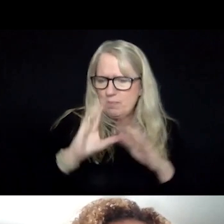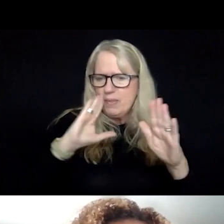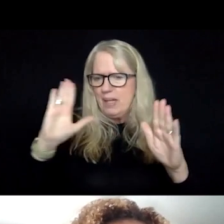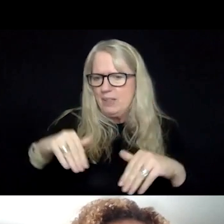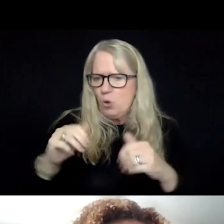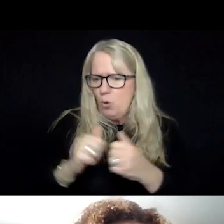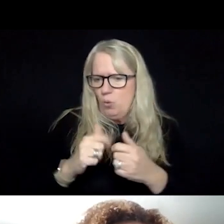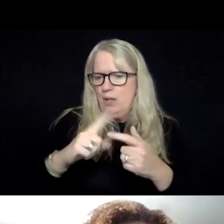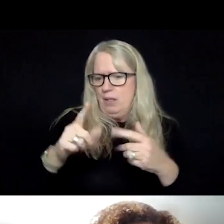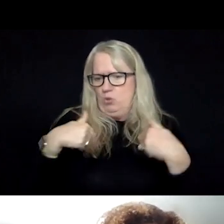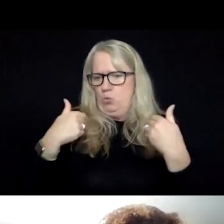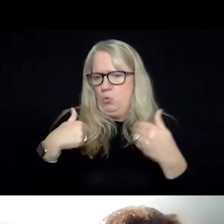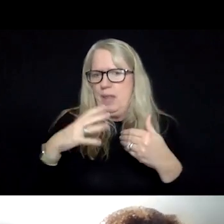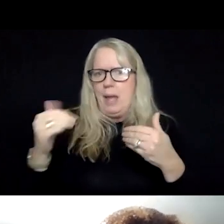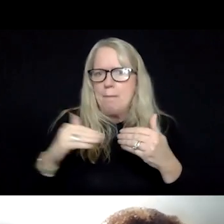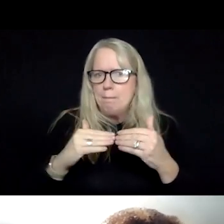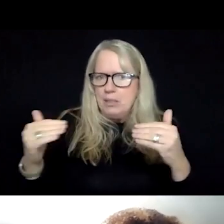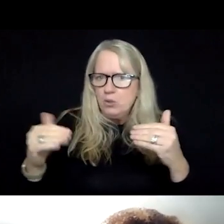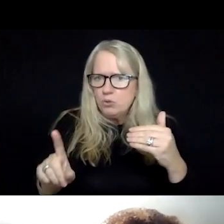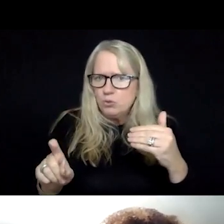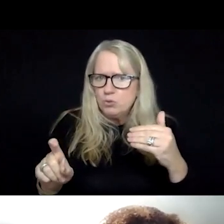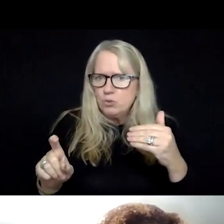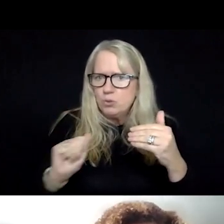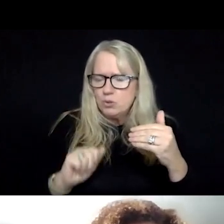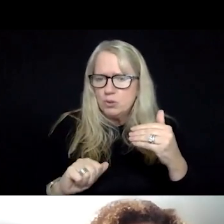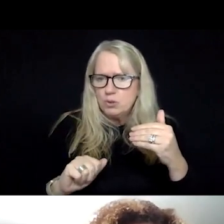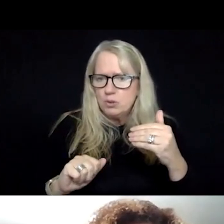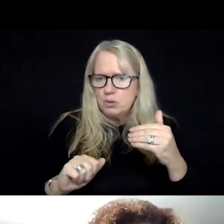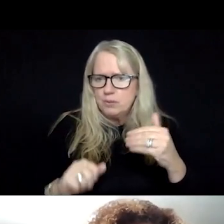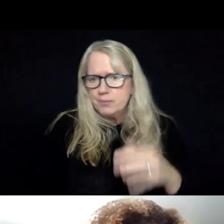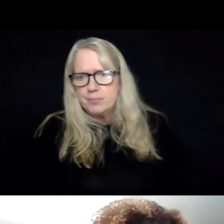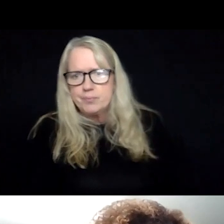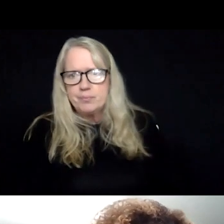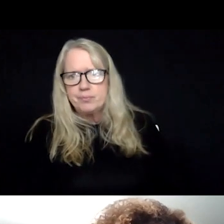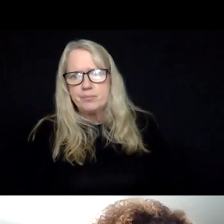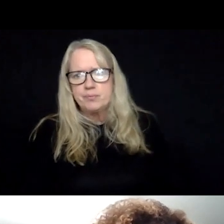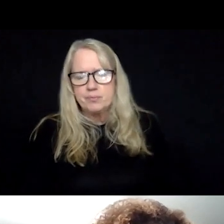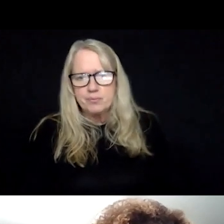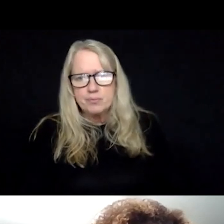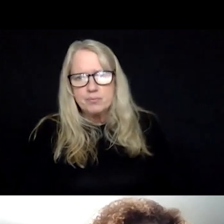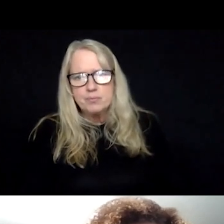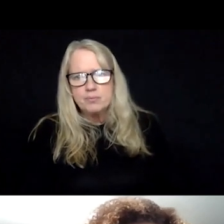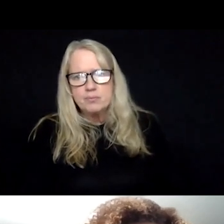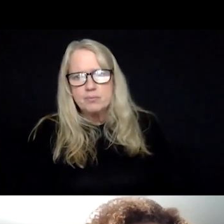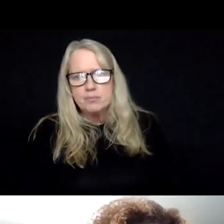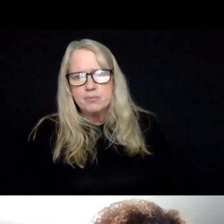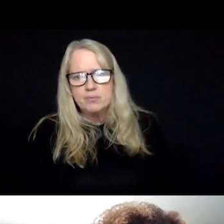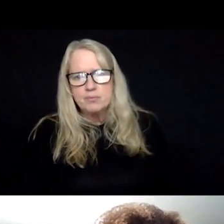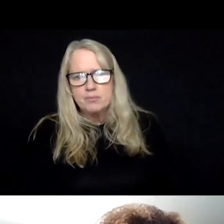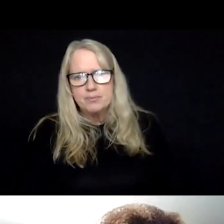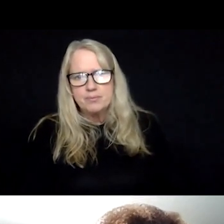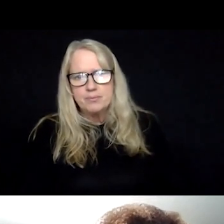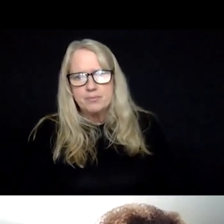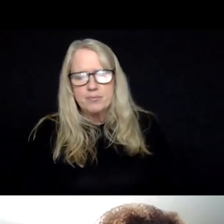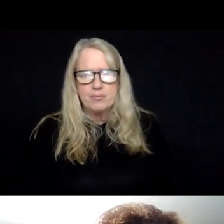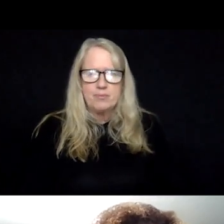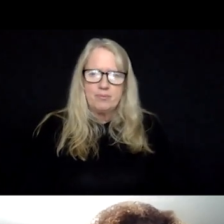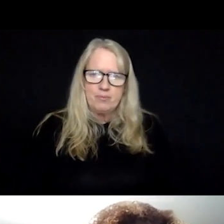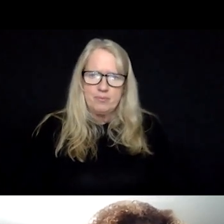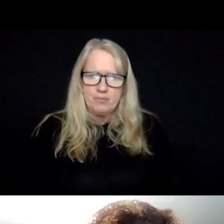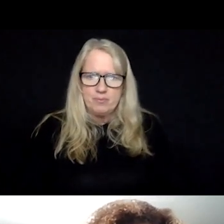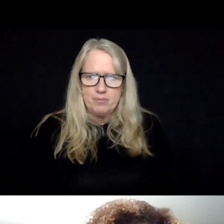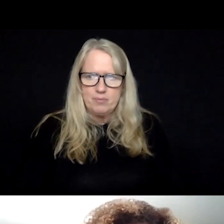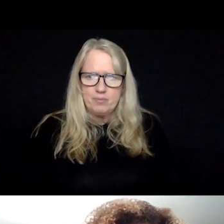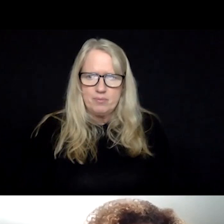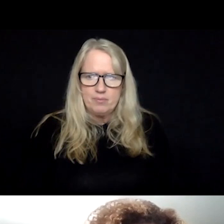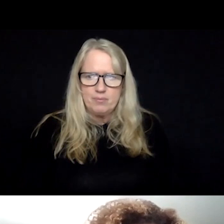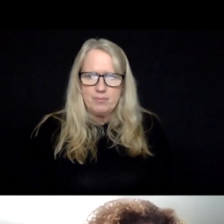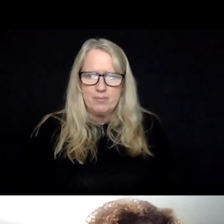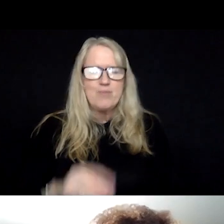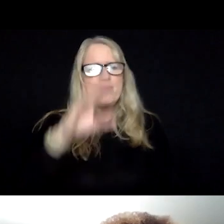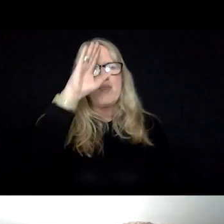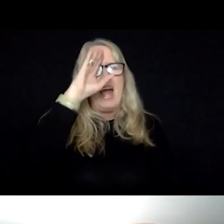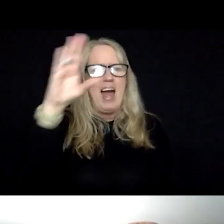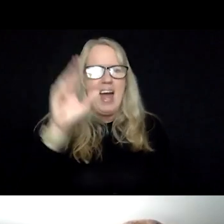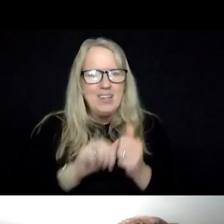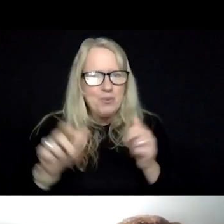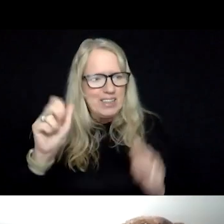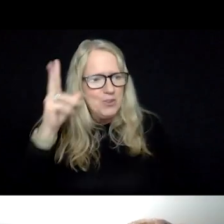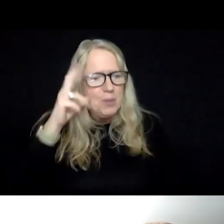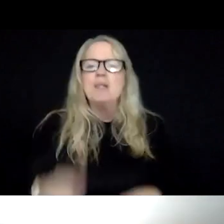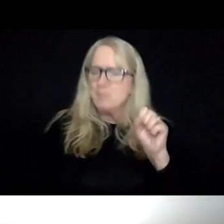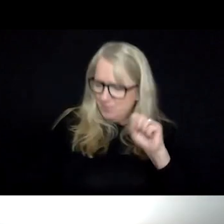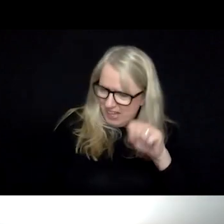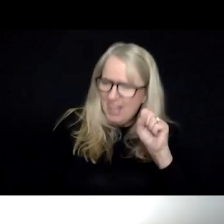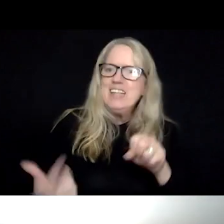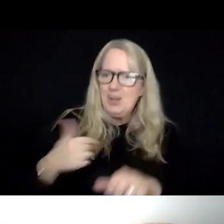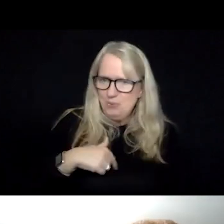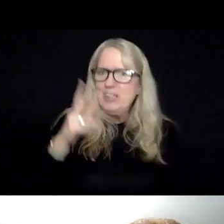PEERS? >> HI, EVERYONE. CAN YOU HEAR ME?